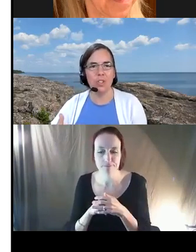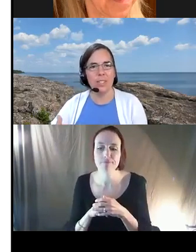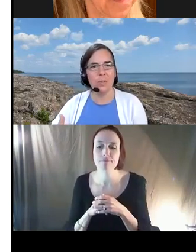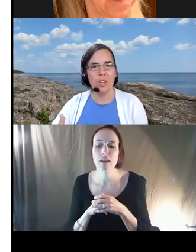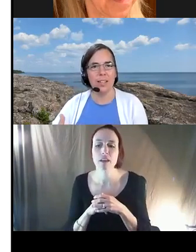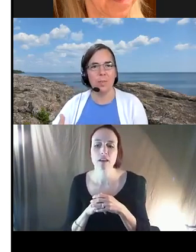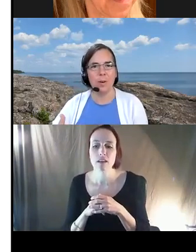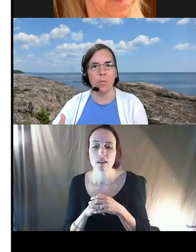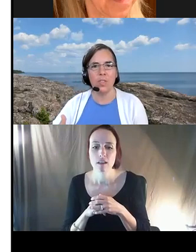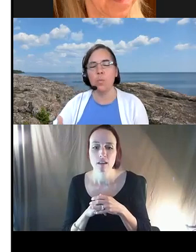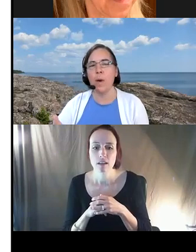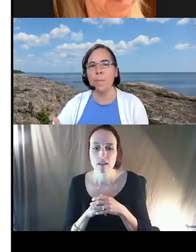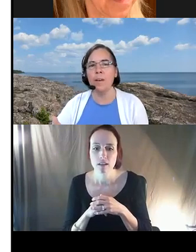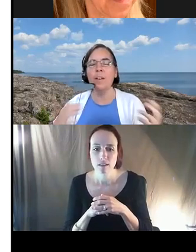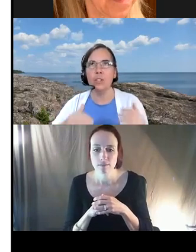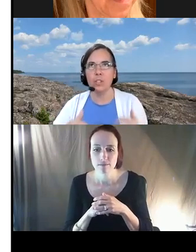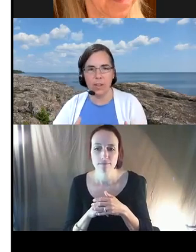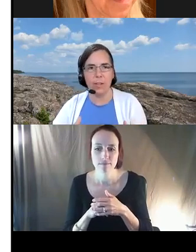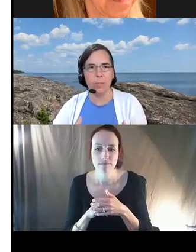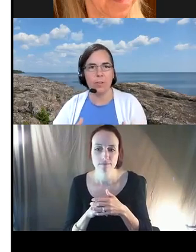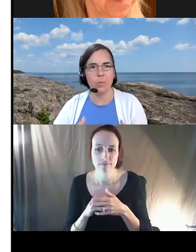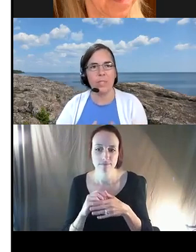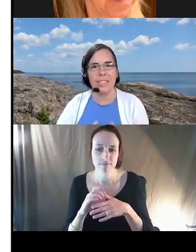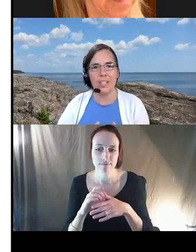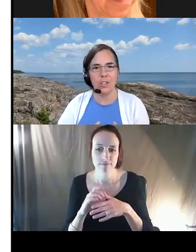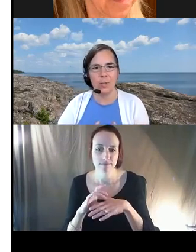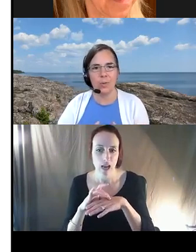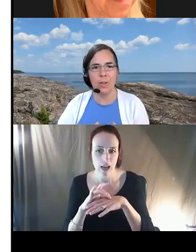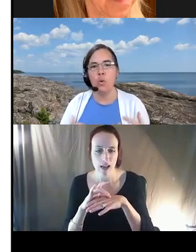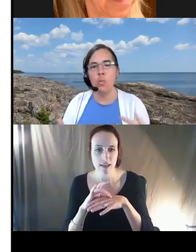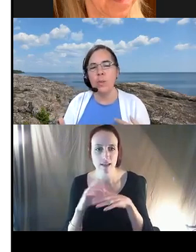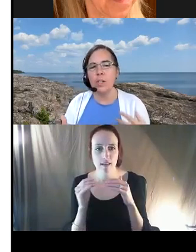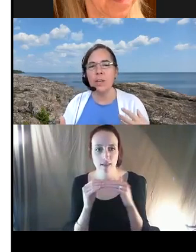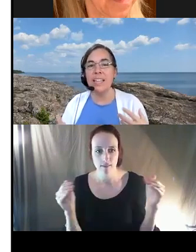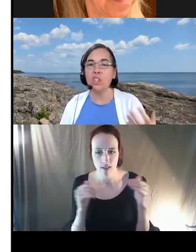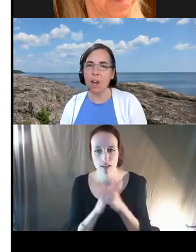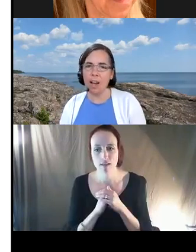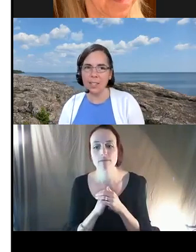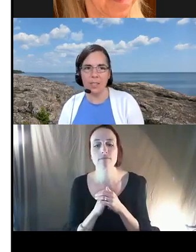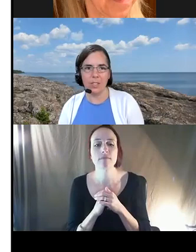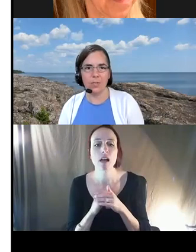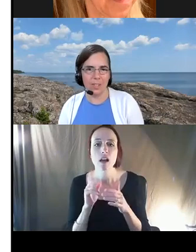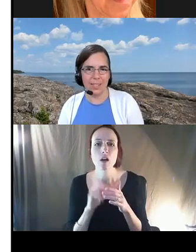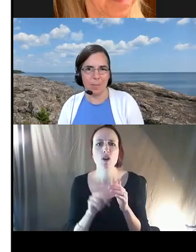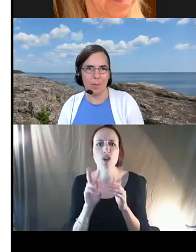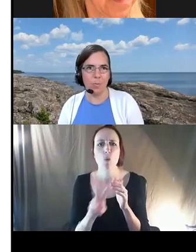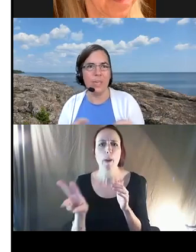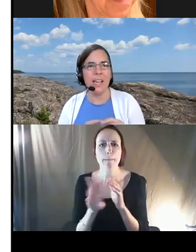What we talked about what the web developers would need to do, when we create documents, for example, we